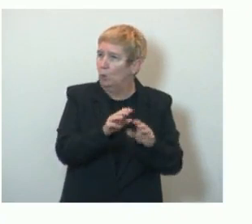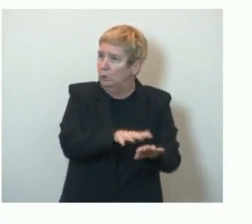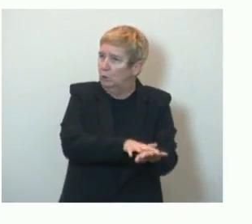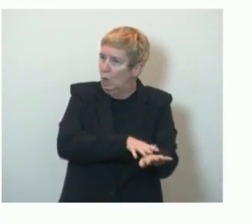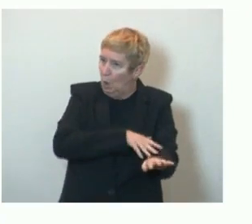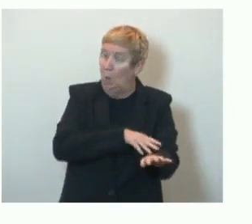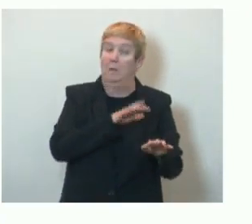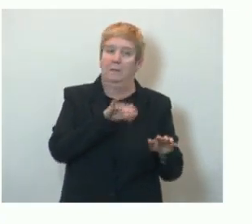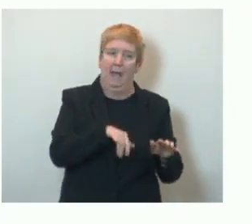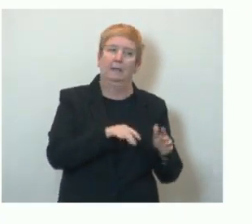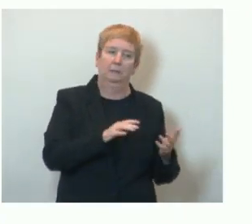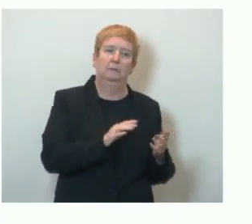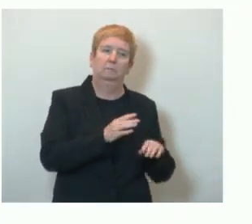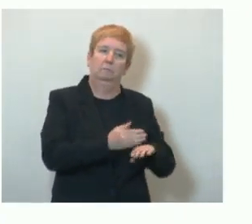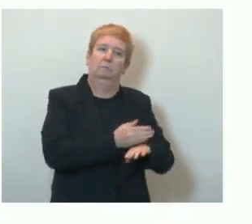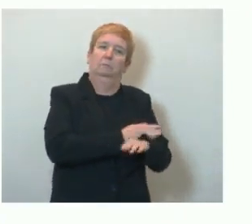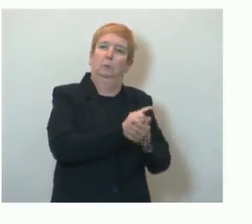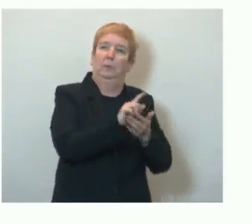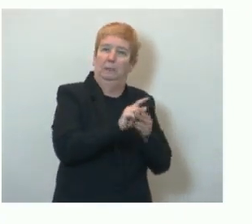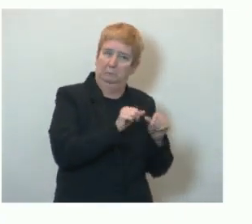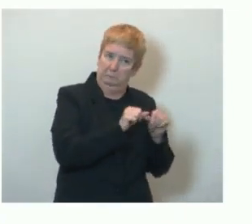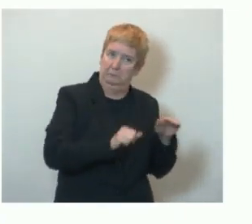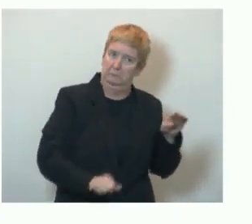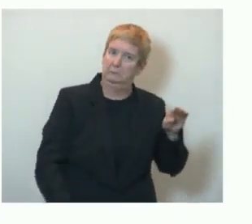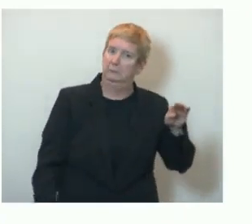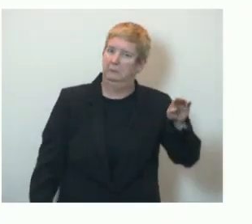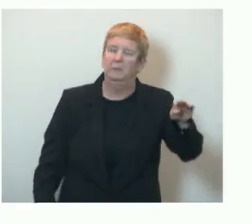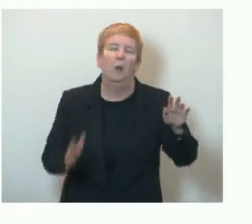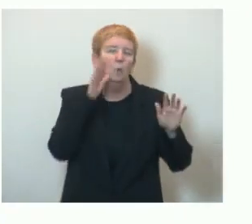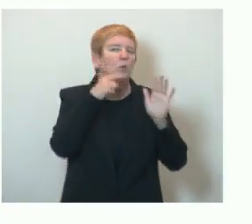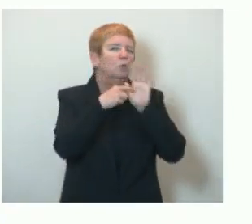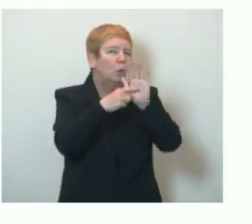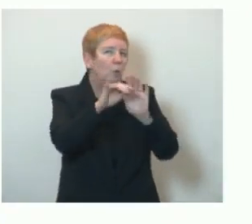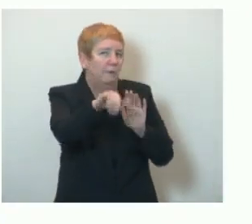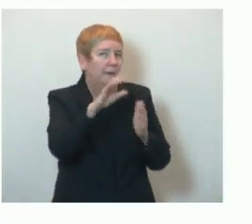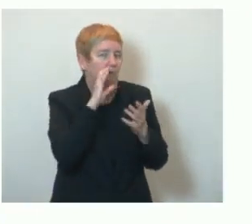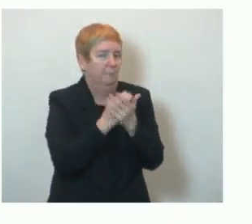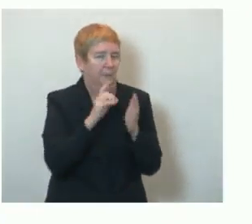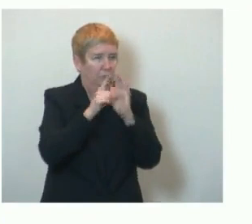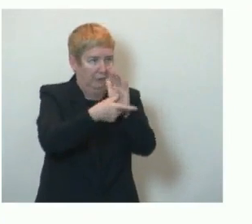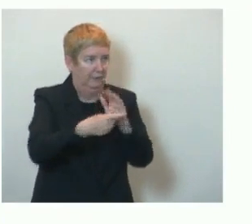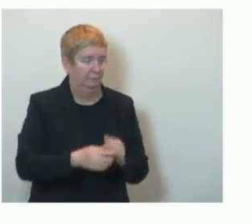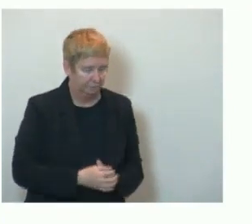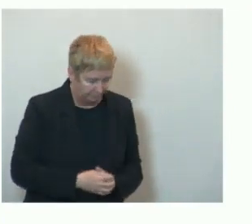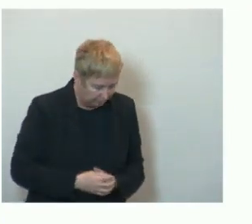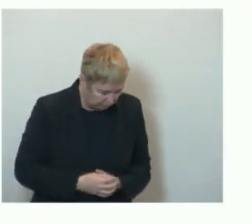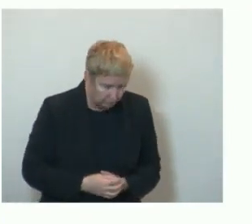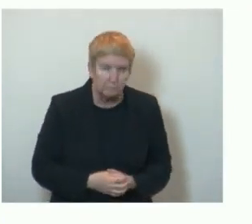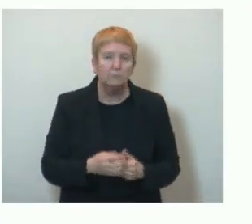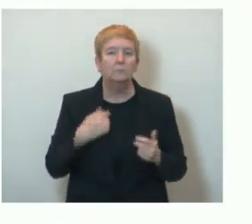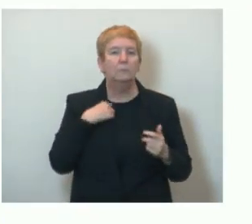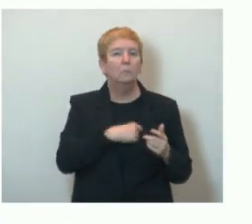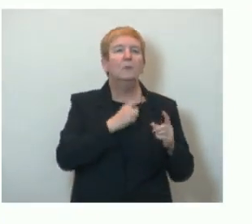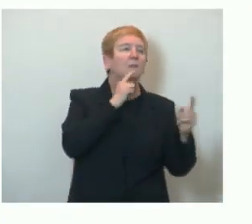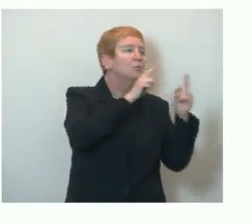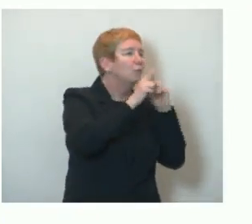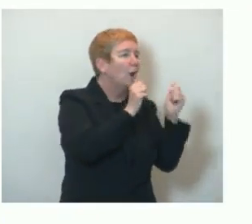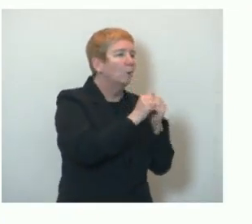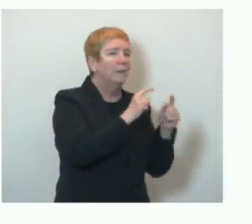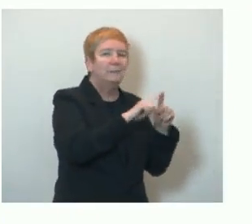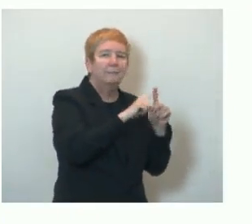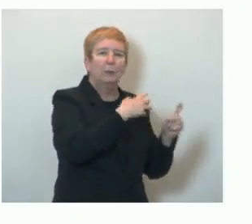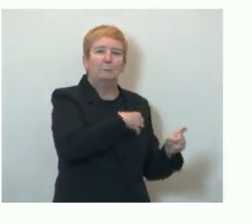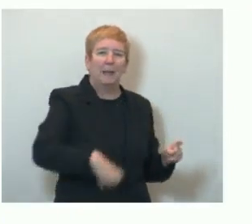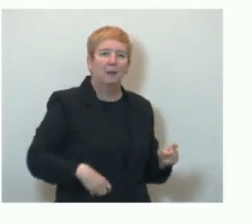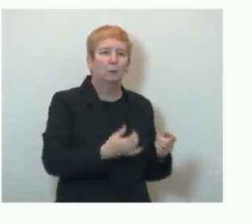WELL, WE MEANT WAS SEEING A SLOWING IN THE NUMBER OF NEW CASES EVERY DAY AND THAT BARRY’S WEEK TO WEEK AND I’LL SHOW YOU A BETTER GRAPHICAL REPRESENTATION OF THAT.